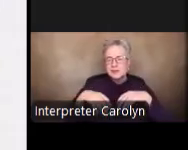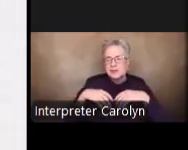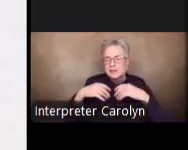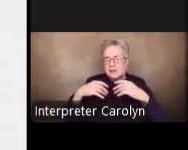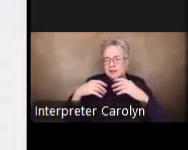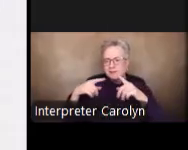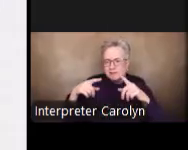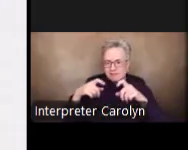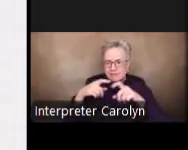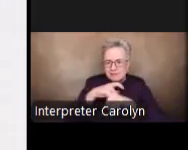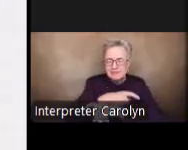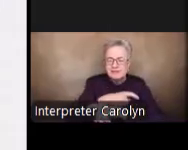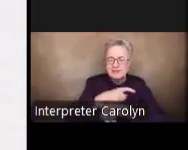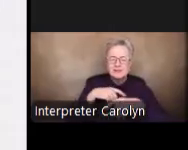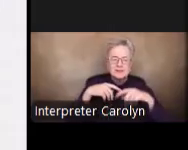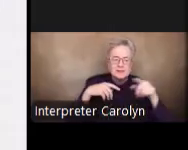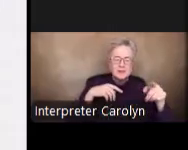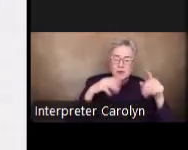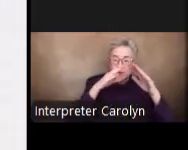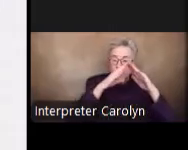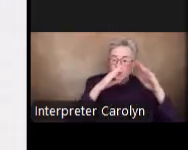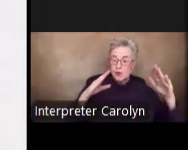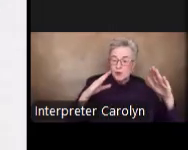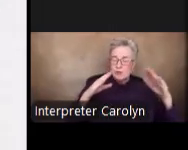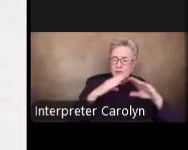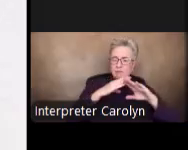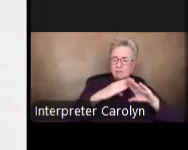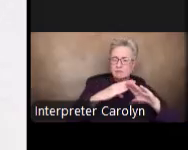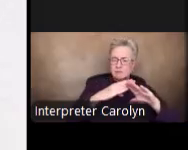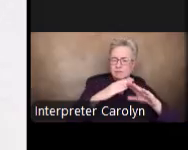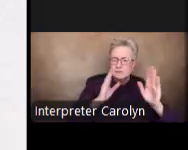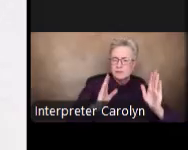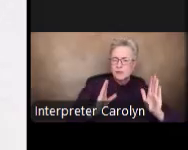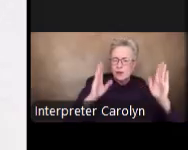the roof connects all the walls, it protects the interior and completes the basic structure.